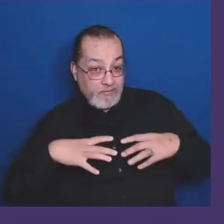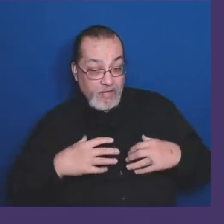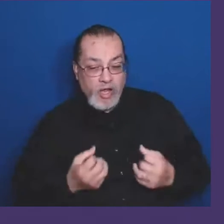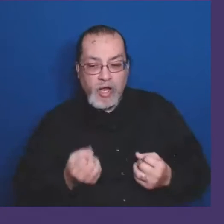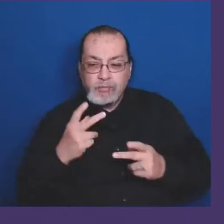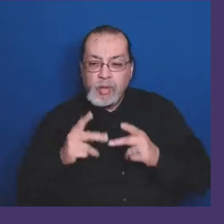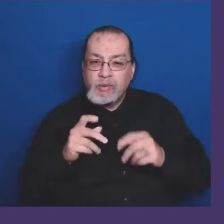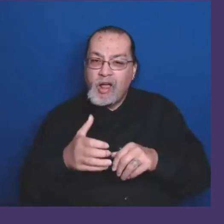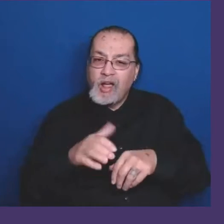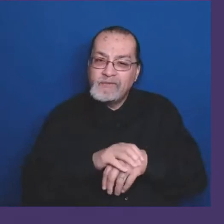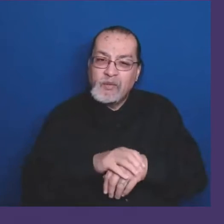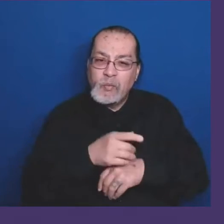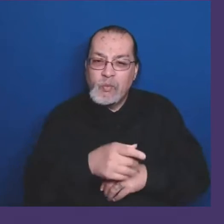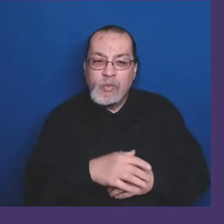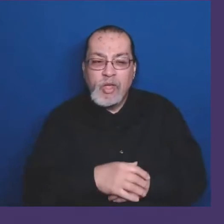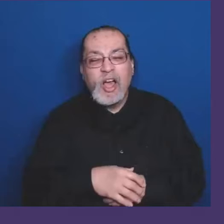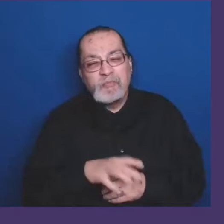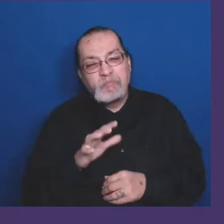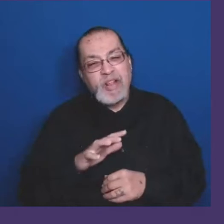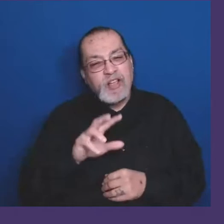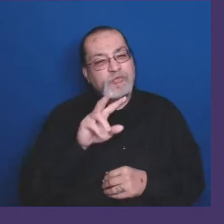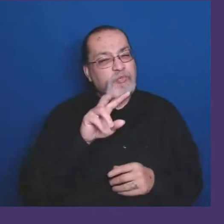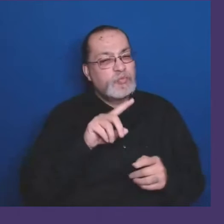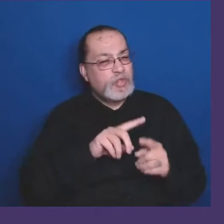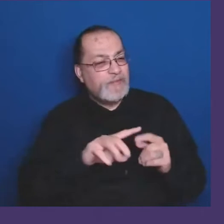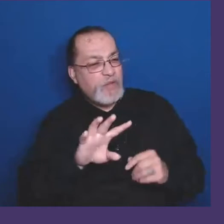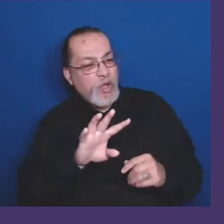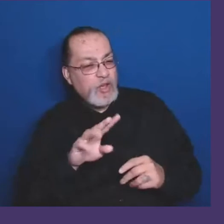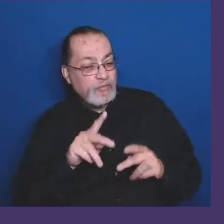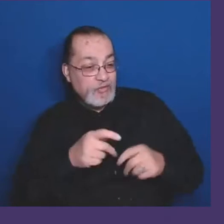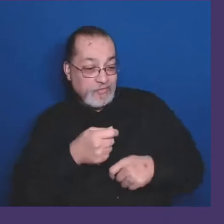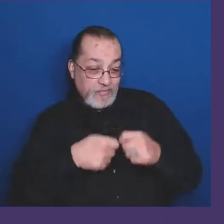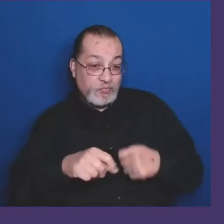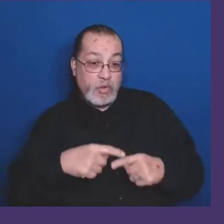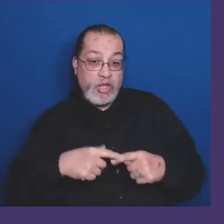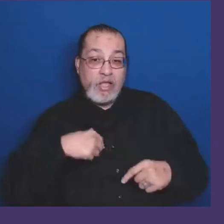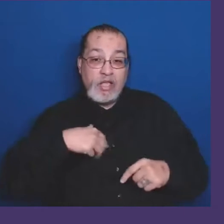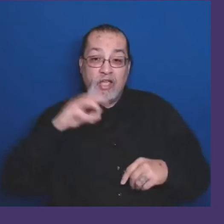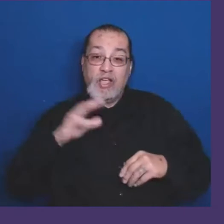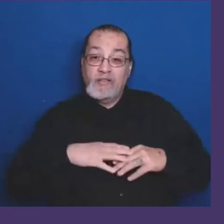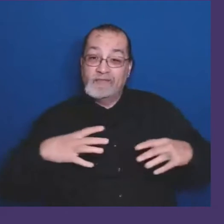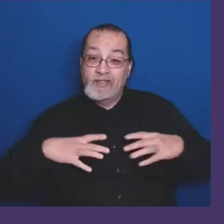Jenny Lay-Flurrie: So 2-4 people cover your work while you're out? Ilene Arenberg: Yes. When I get back